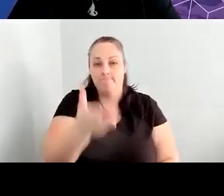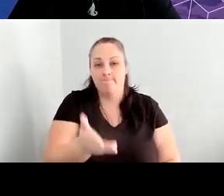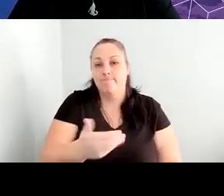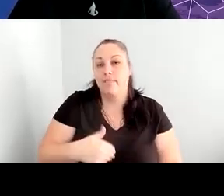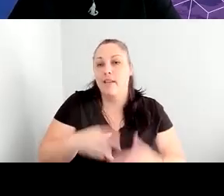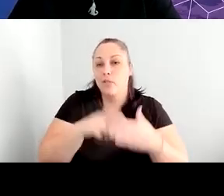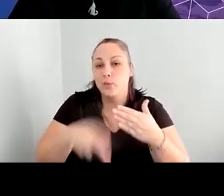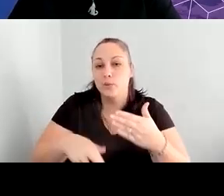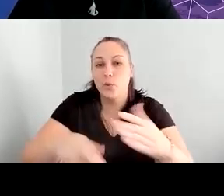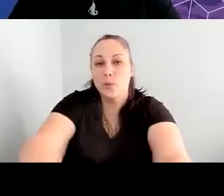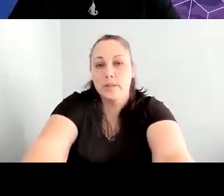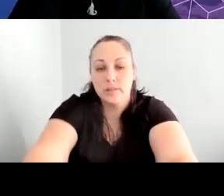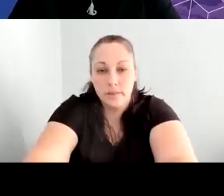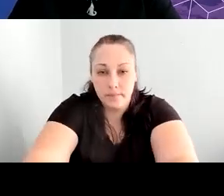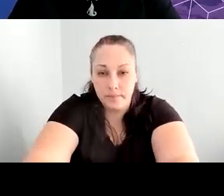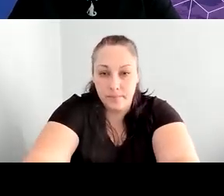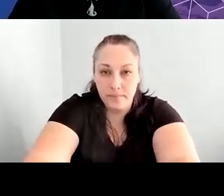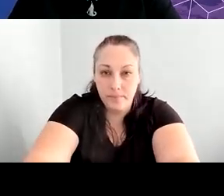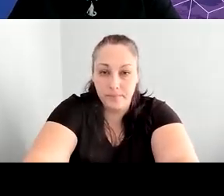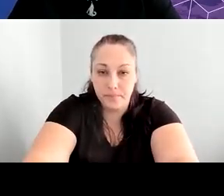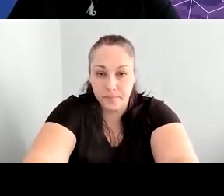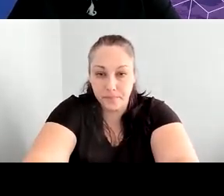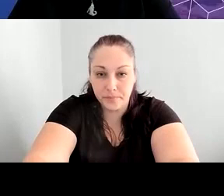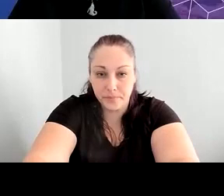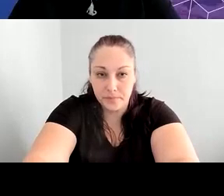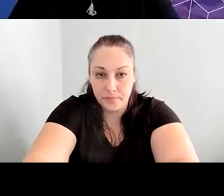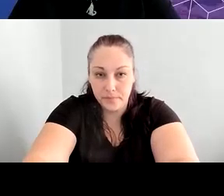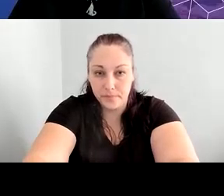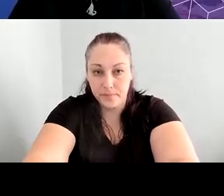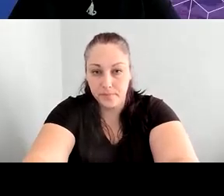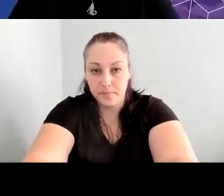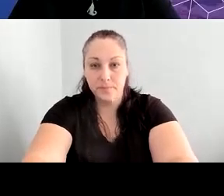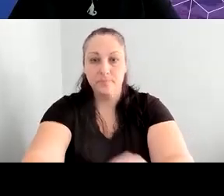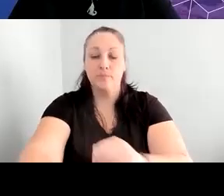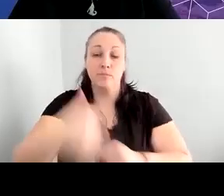And we truly hope that you enjoy the Fall Grants Conference.